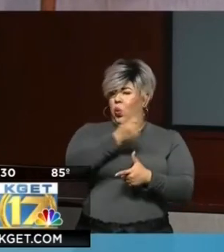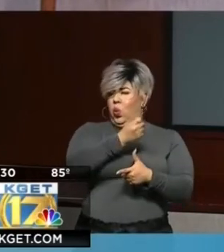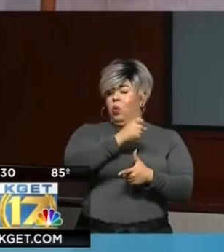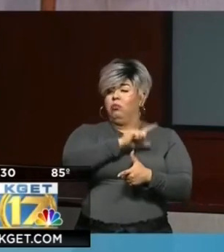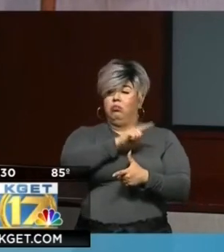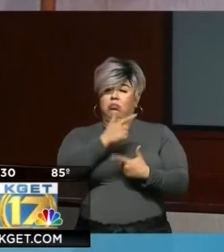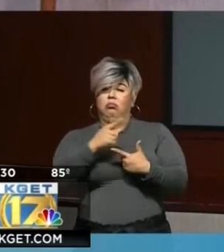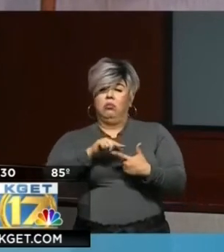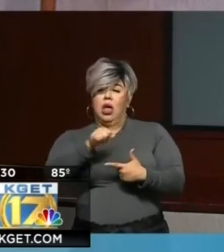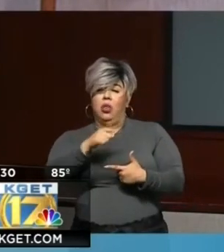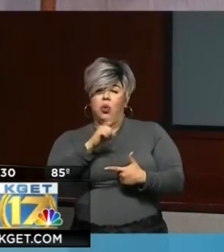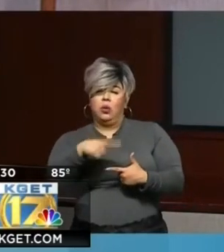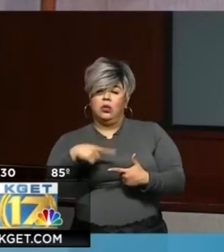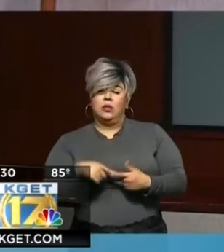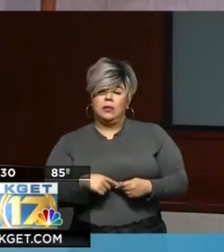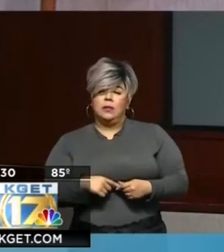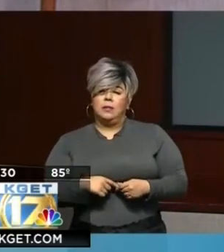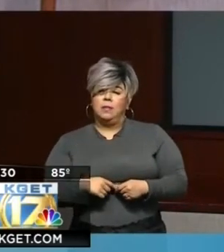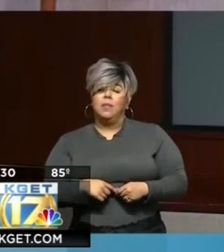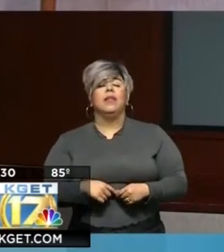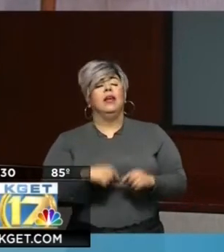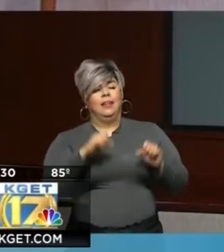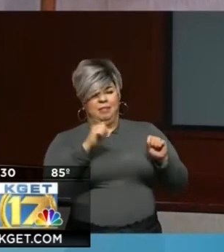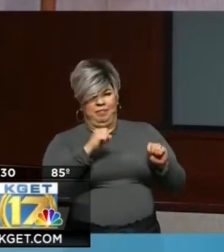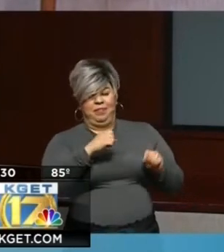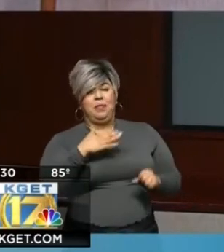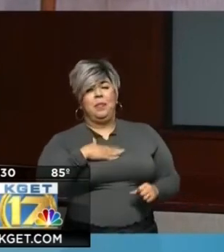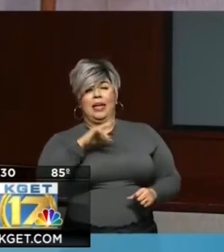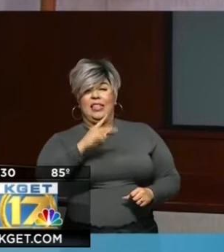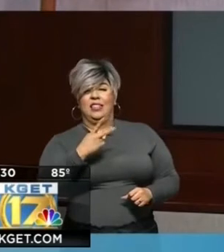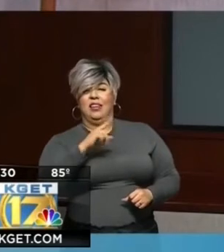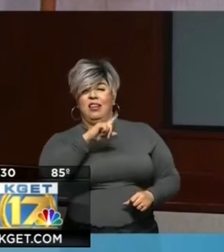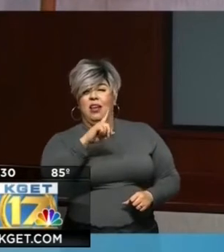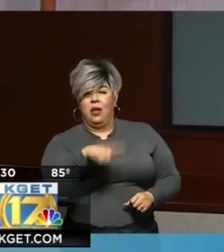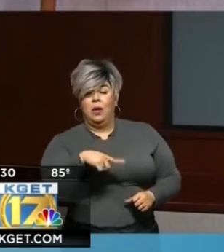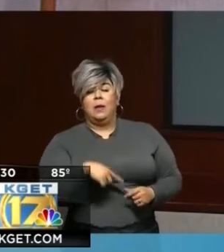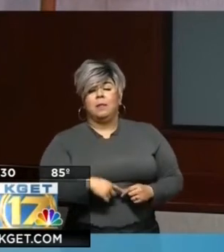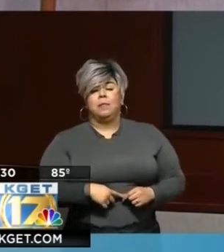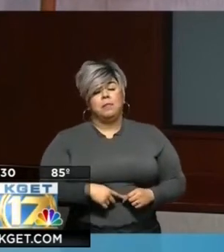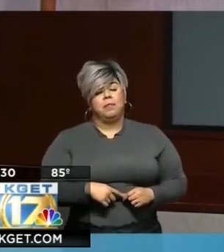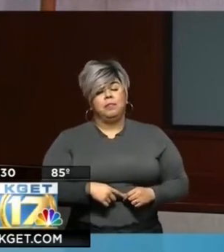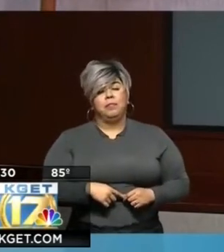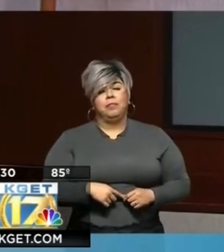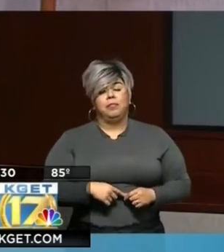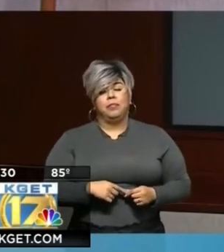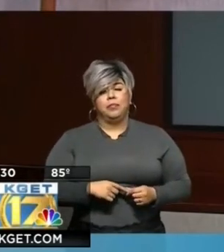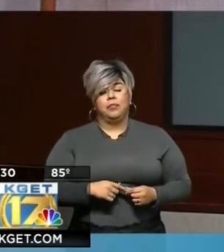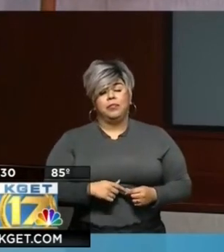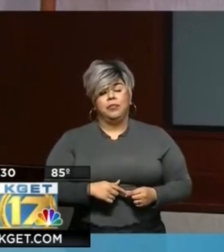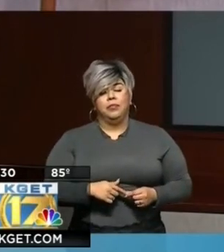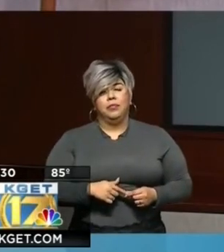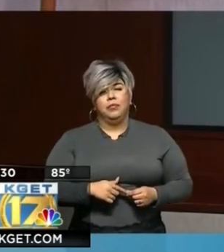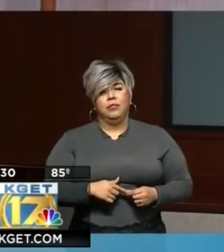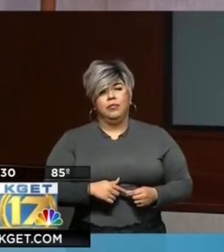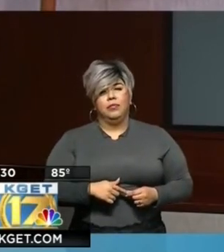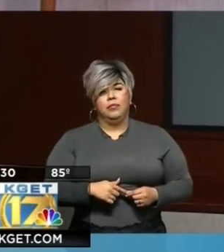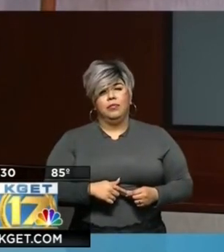WE ARE -- WE ARE TRYING TO FIND YOU AN ANSWER. WHILE WE ARE WORKING ON THAT, DO YOU HAVE ANY OTHER